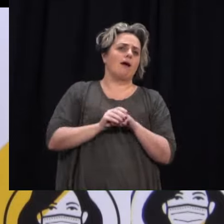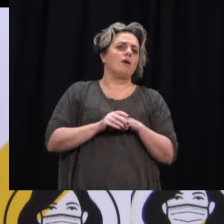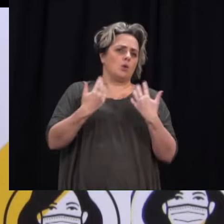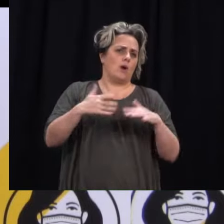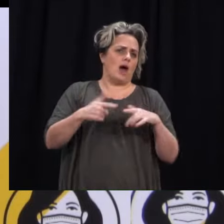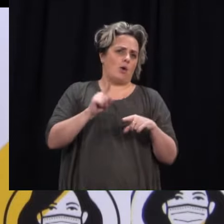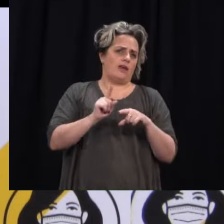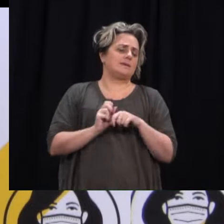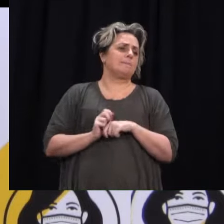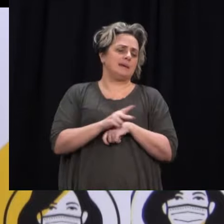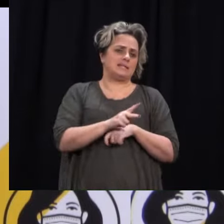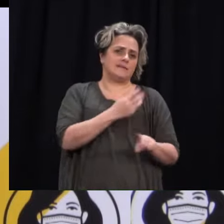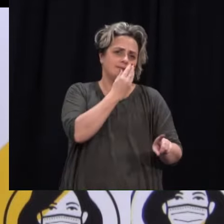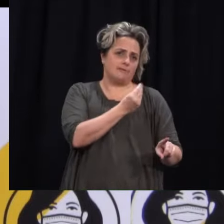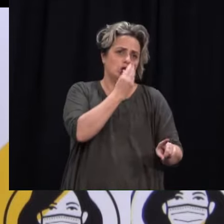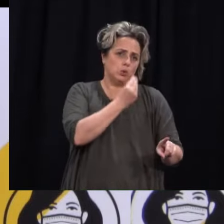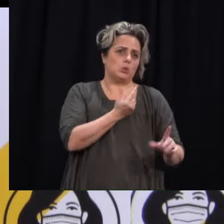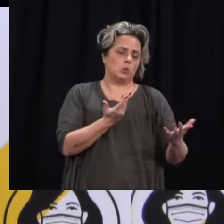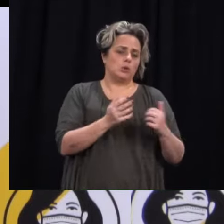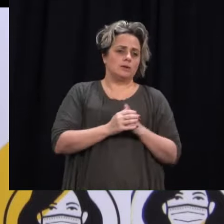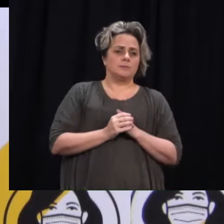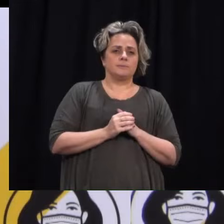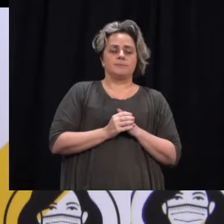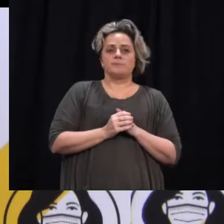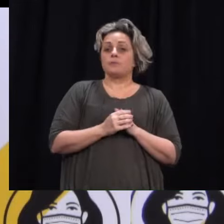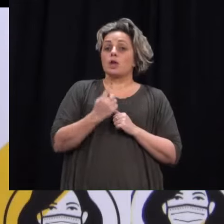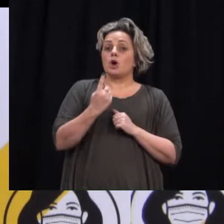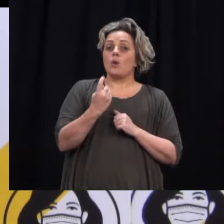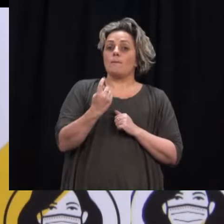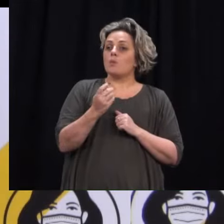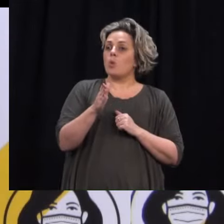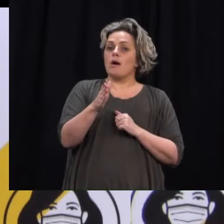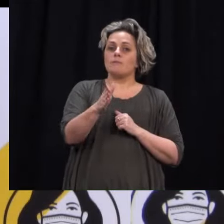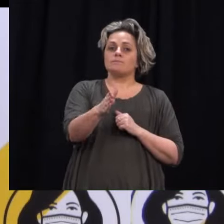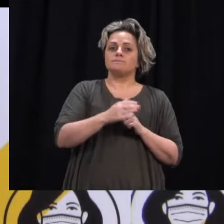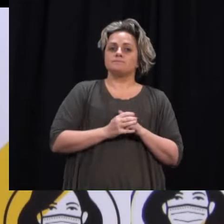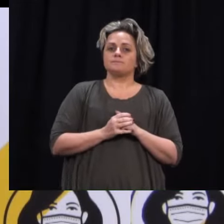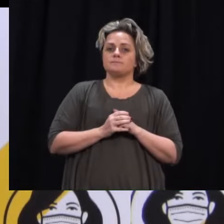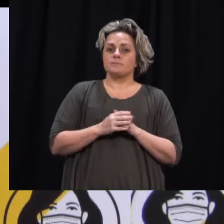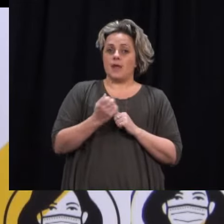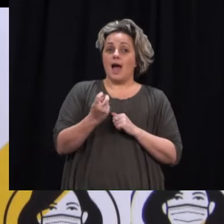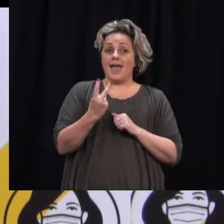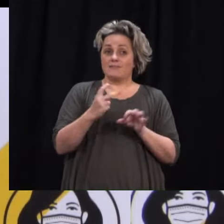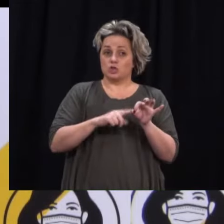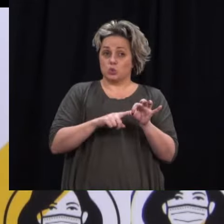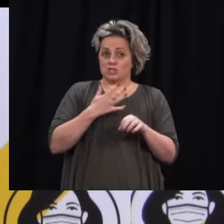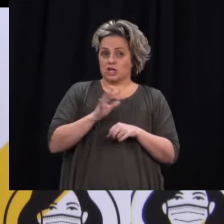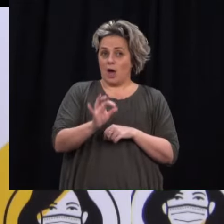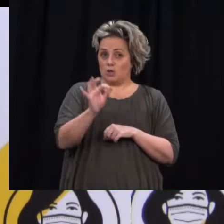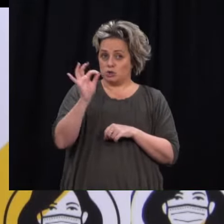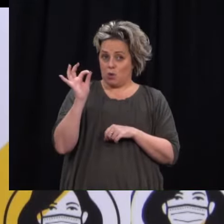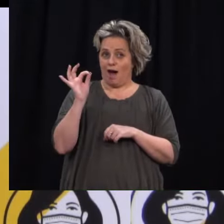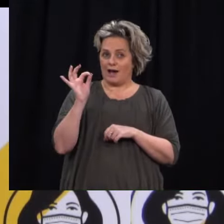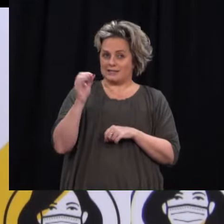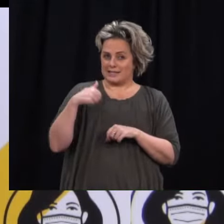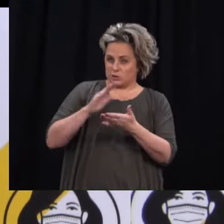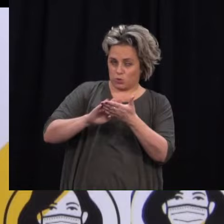Edition into. So ex-trap owe